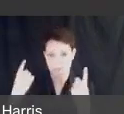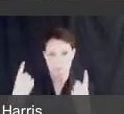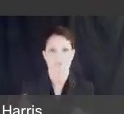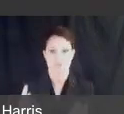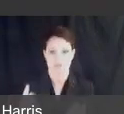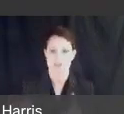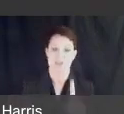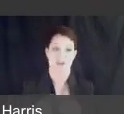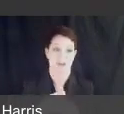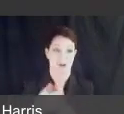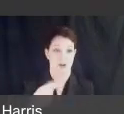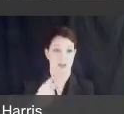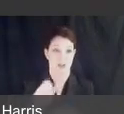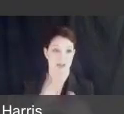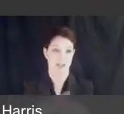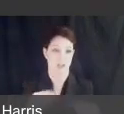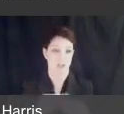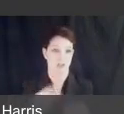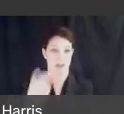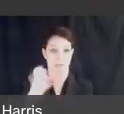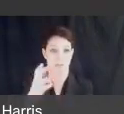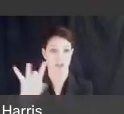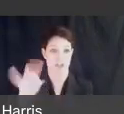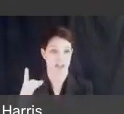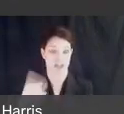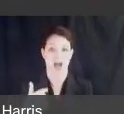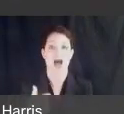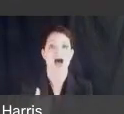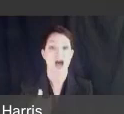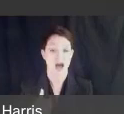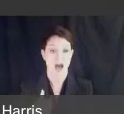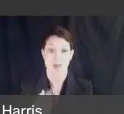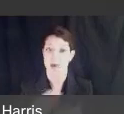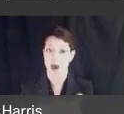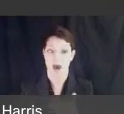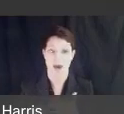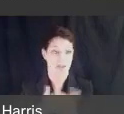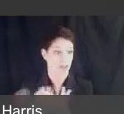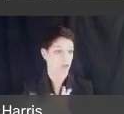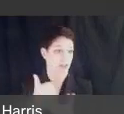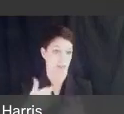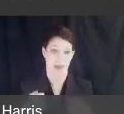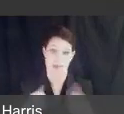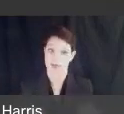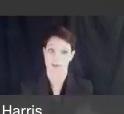briefing on March the 8th, which is I am honest and transparent with the people who live in